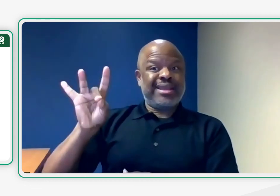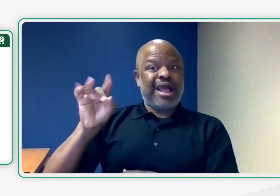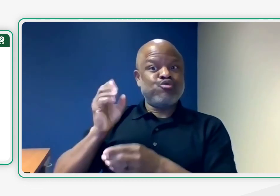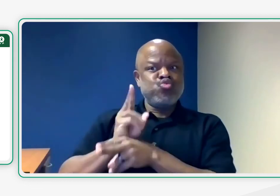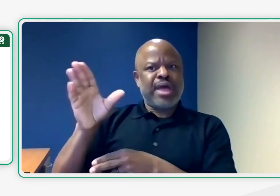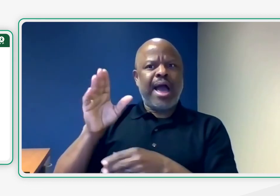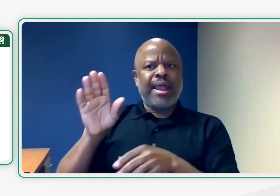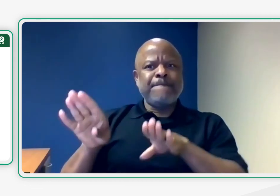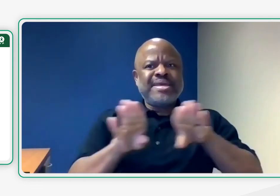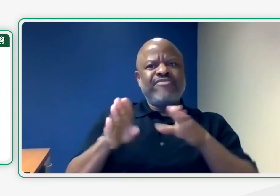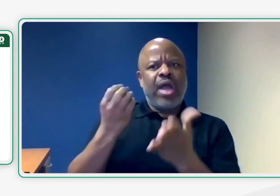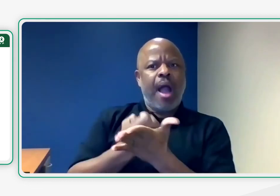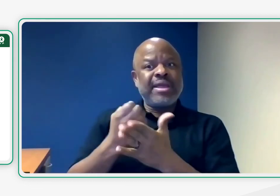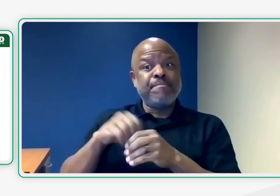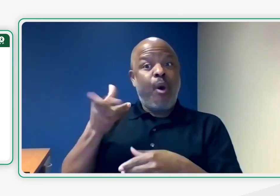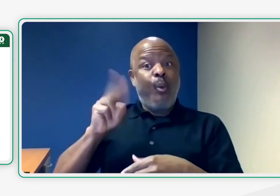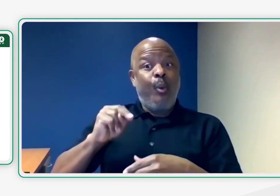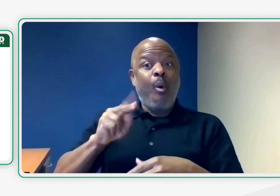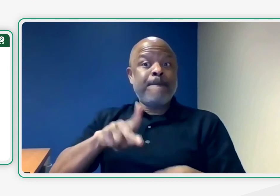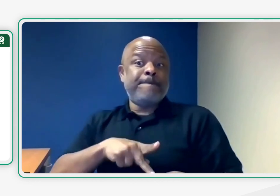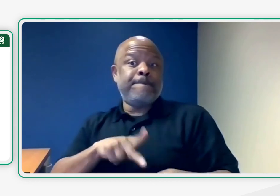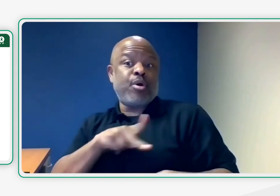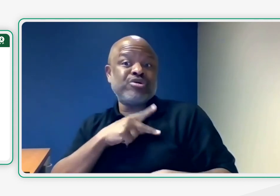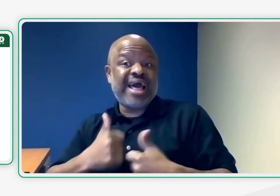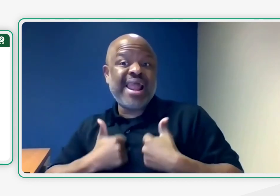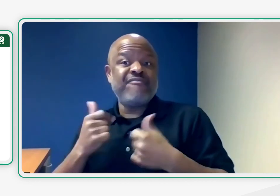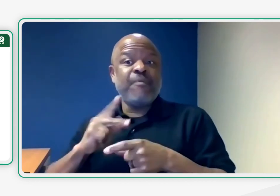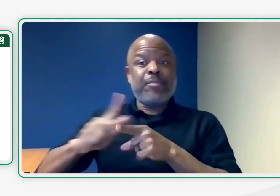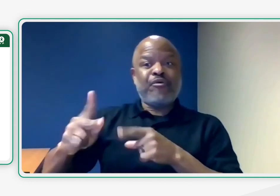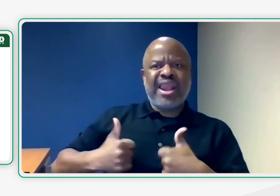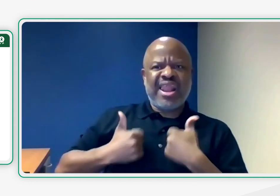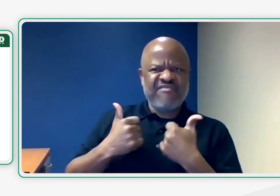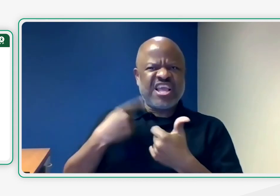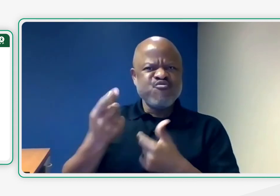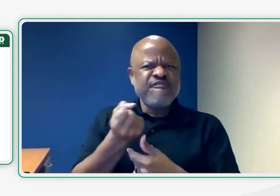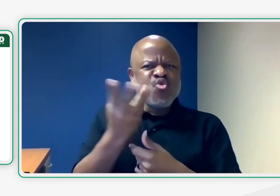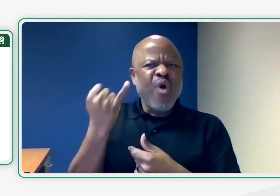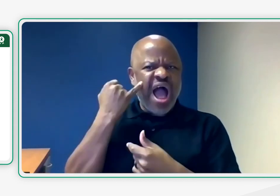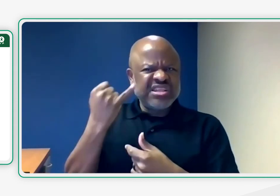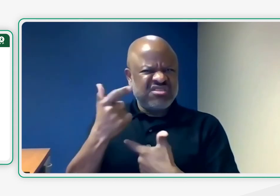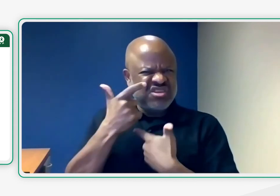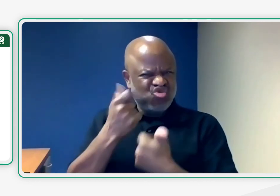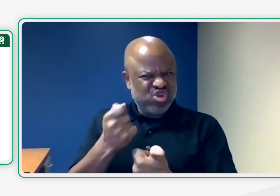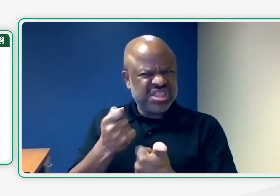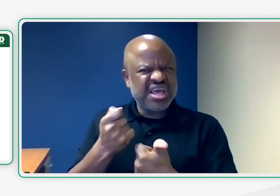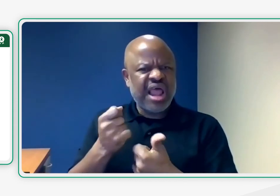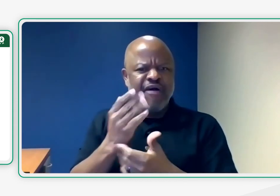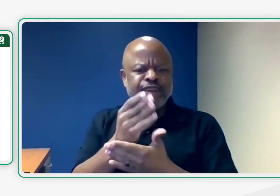And the concepts that I've been using, and what's going into them,